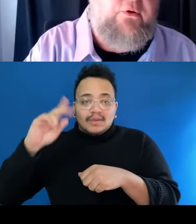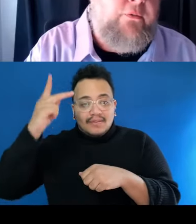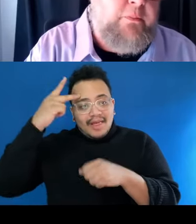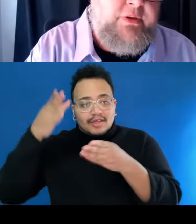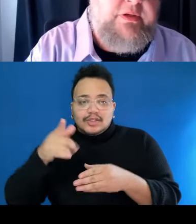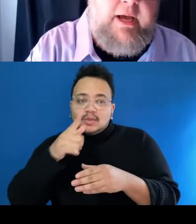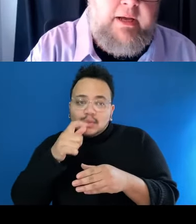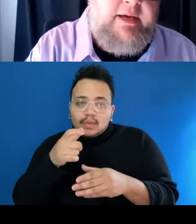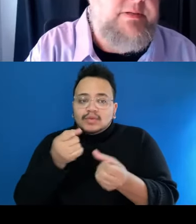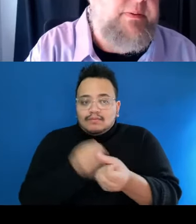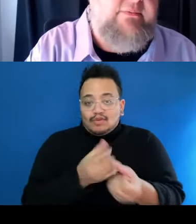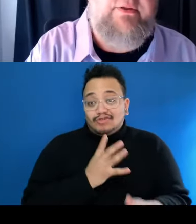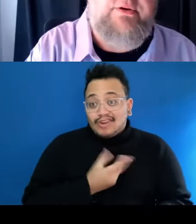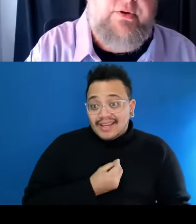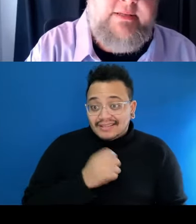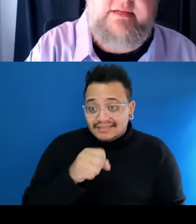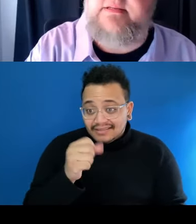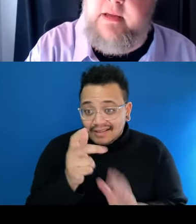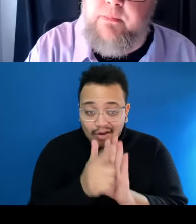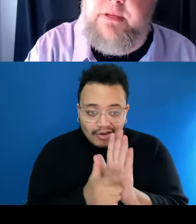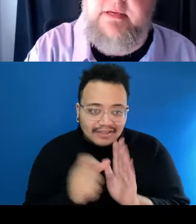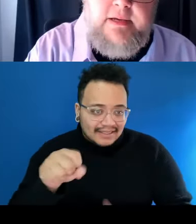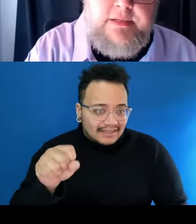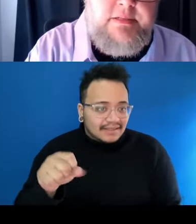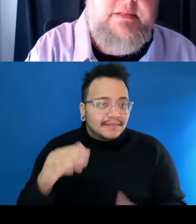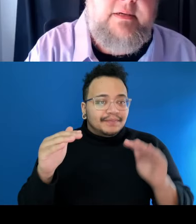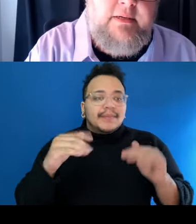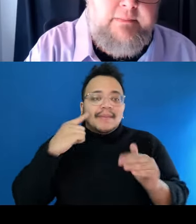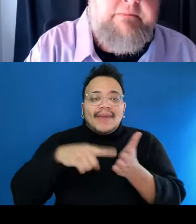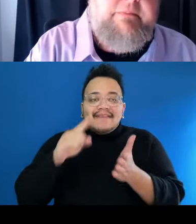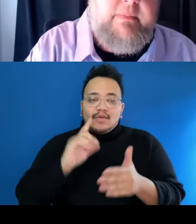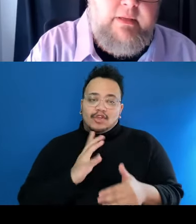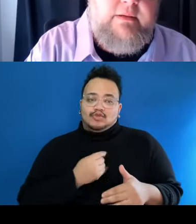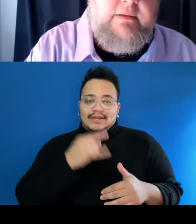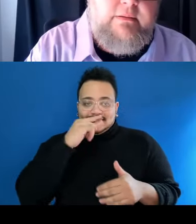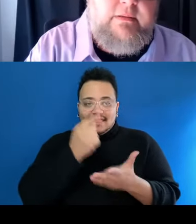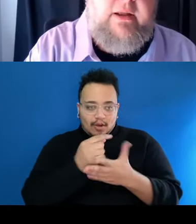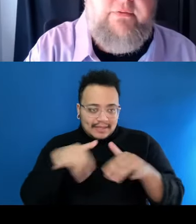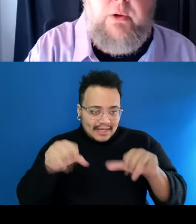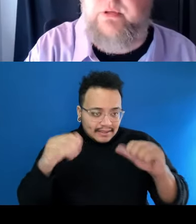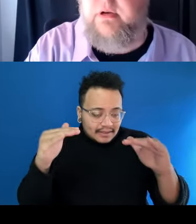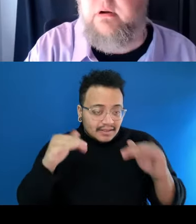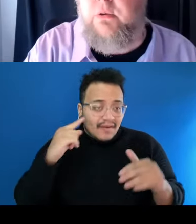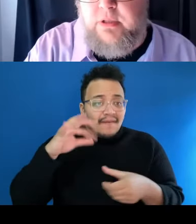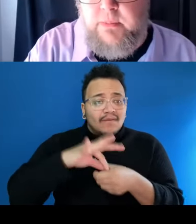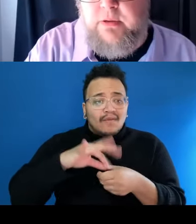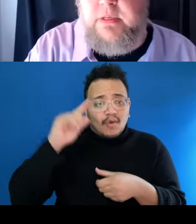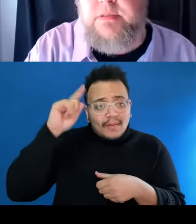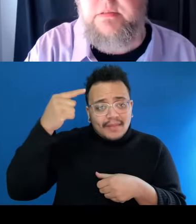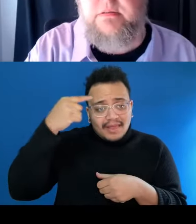Vote for political allies. Pay for their trans kids therapy. Yes. Advocate within our own communities.